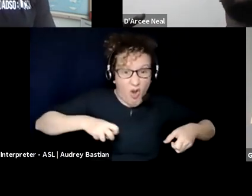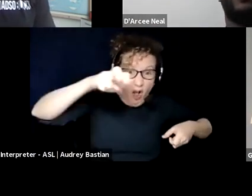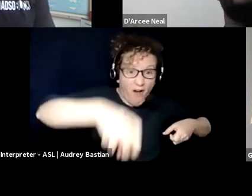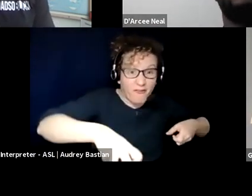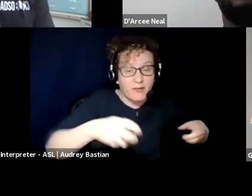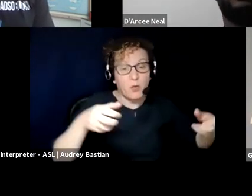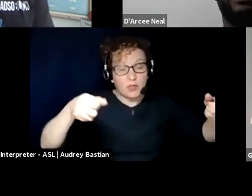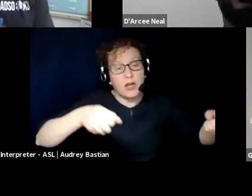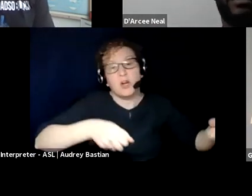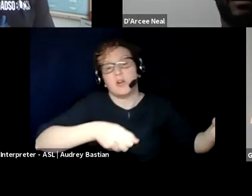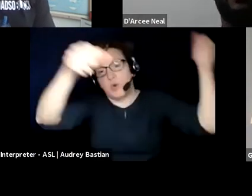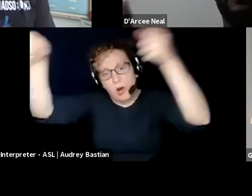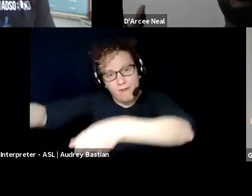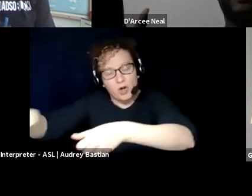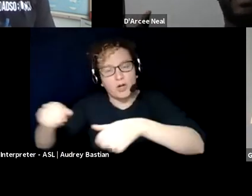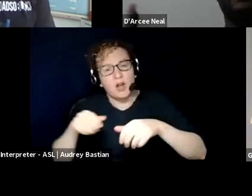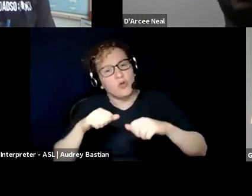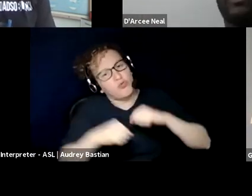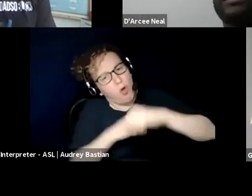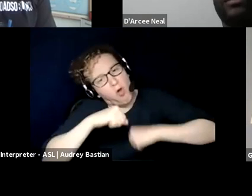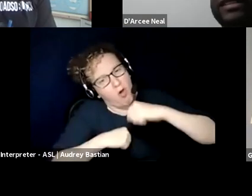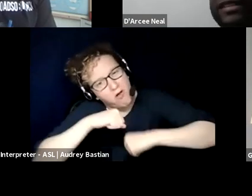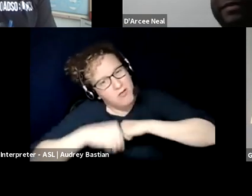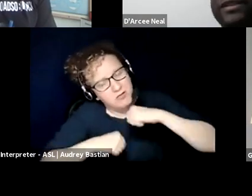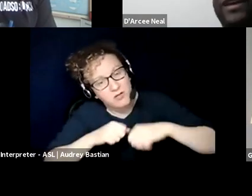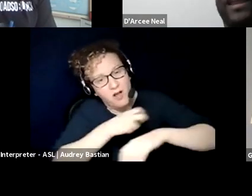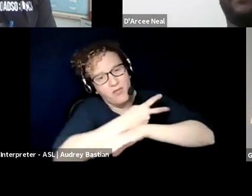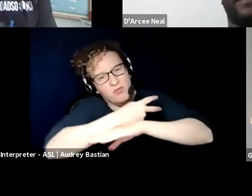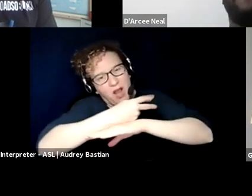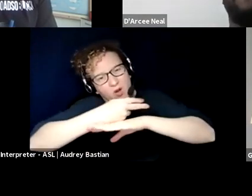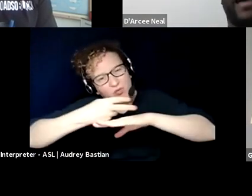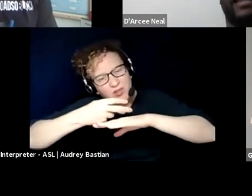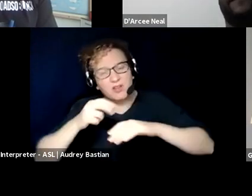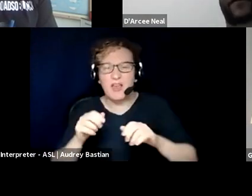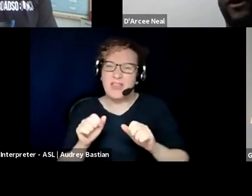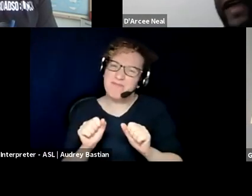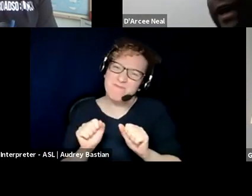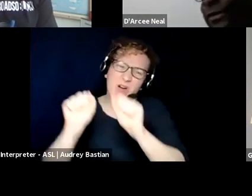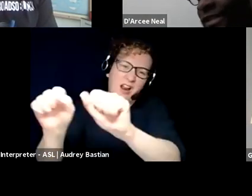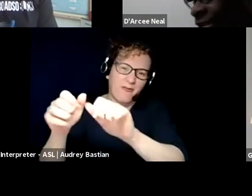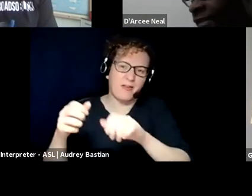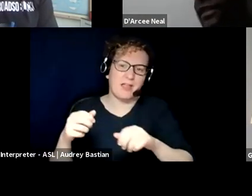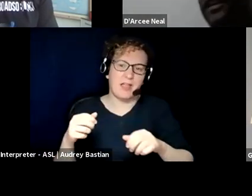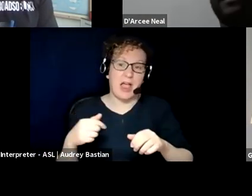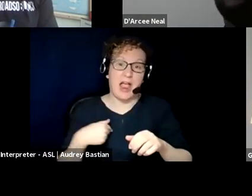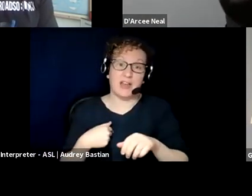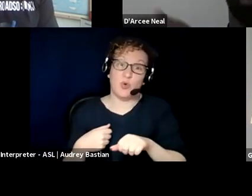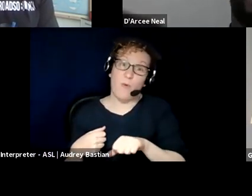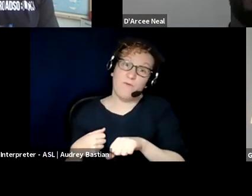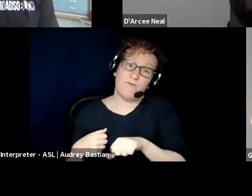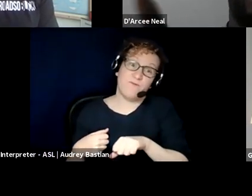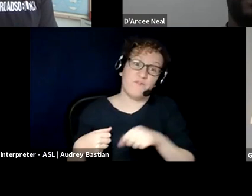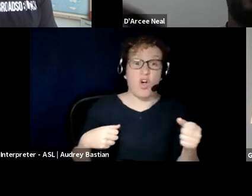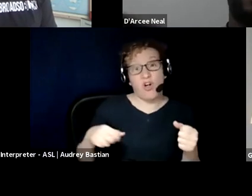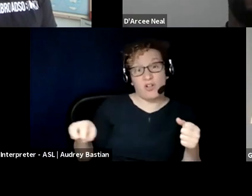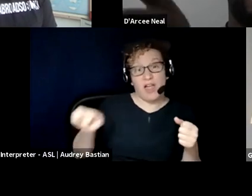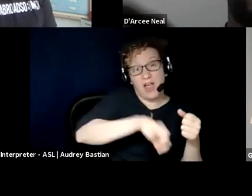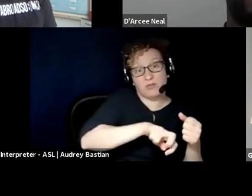An we got to the Notre Dame stop but the train does not really stop. I had to like to fall out, to then everybody